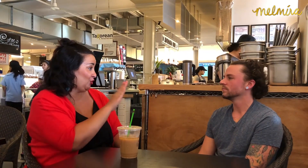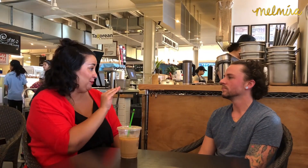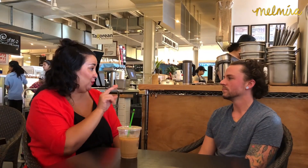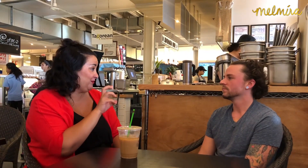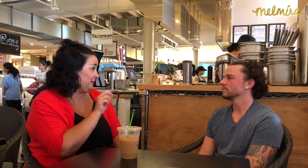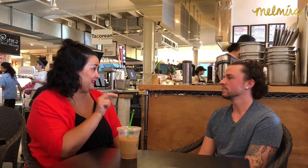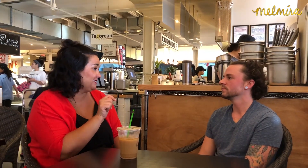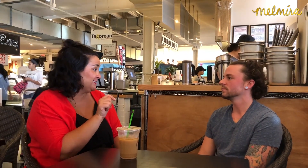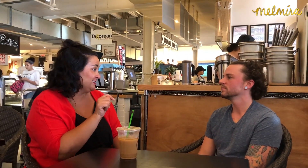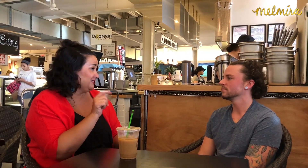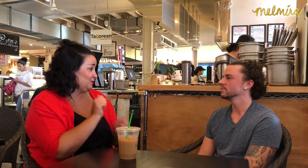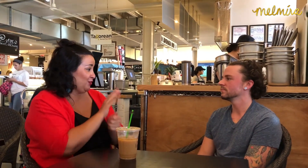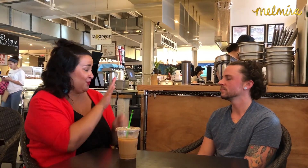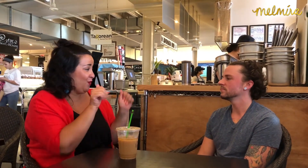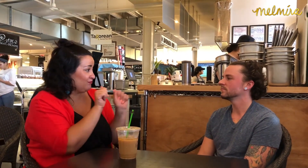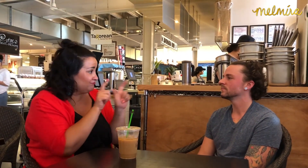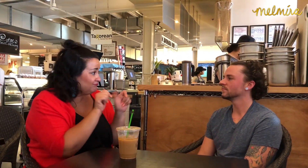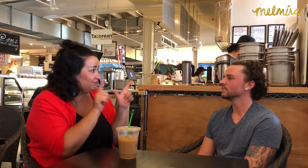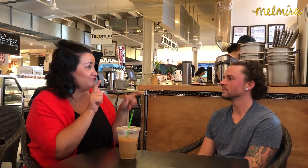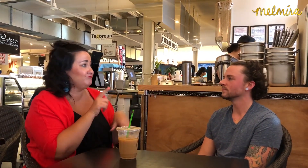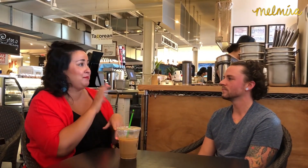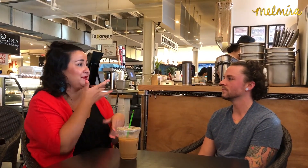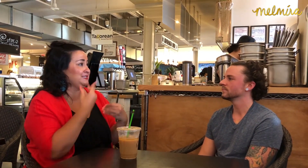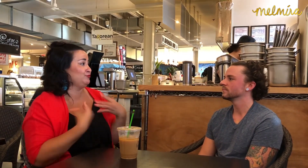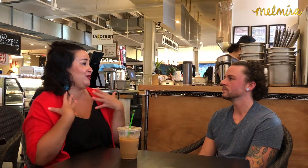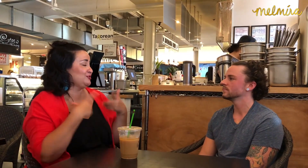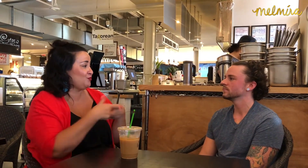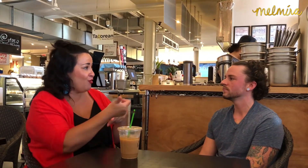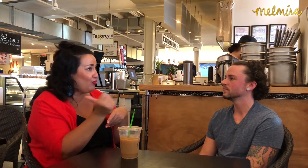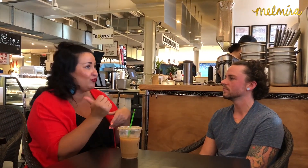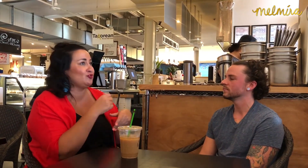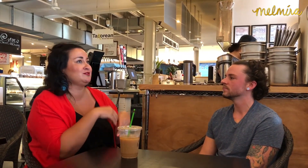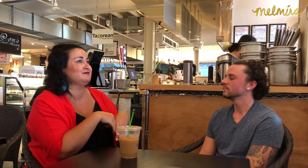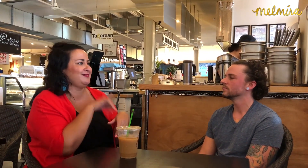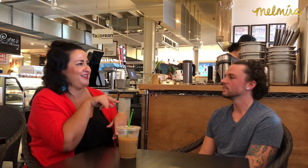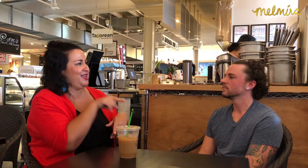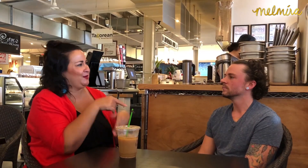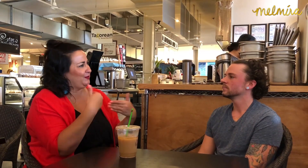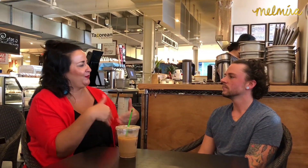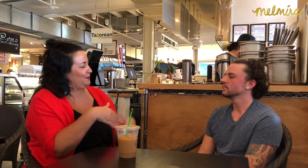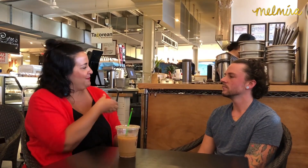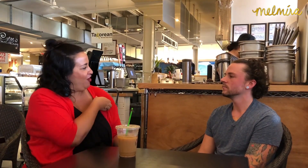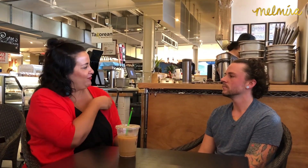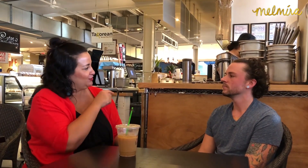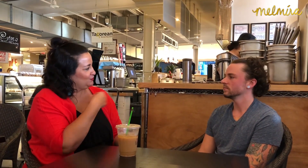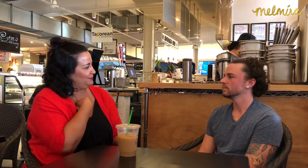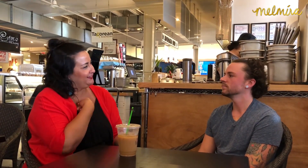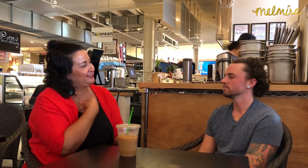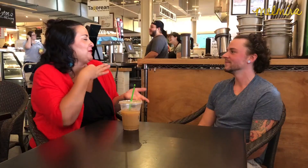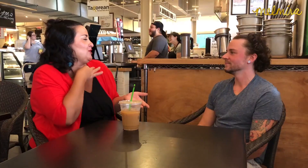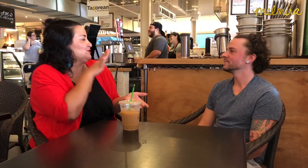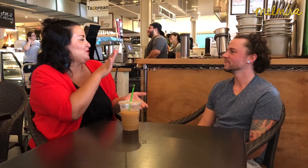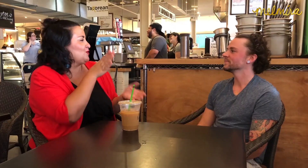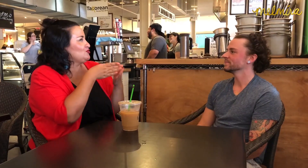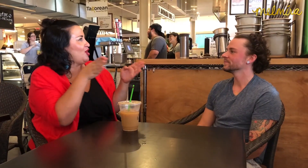through your movement. With your vlogs, being an inspiration to others. That is powerful to me.